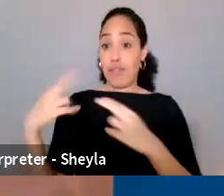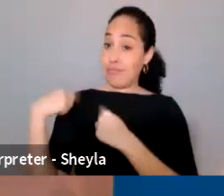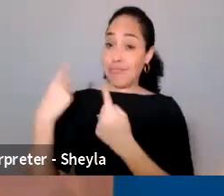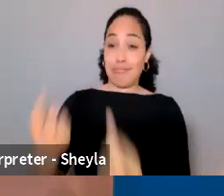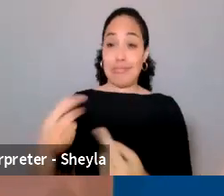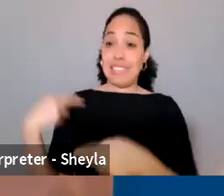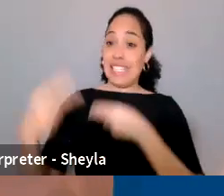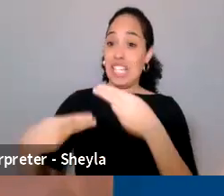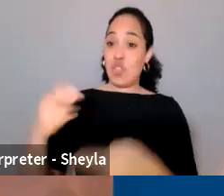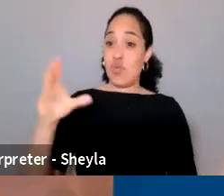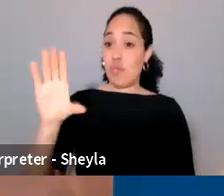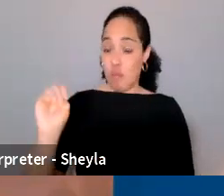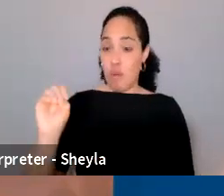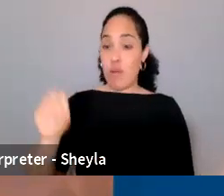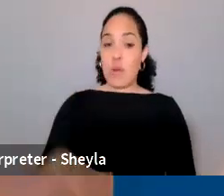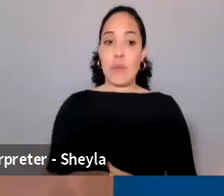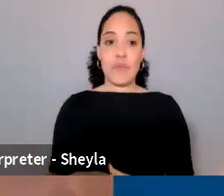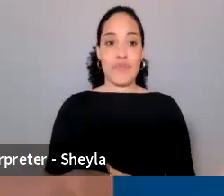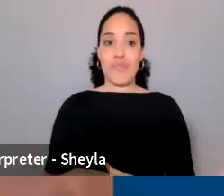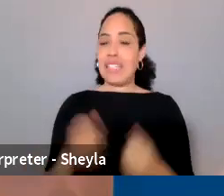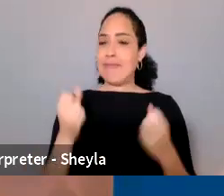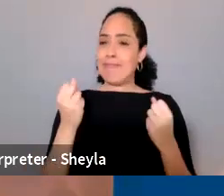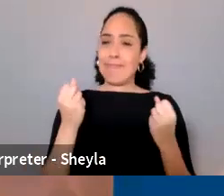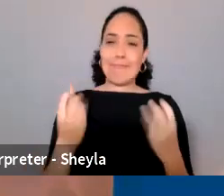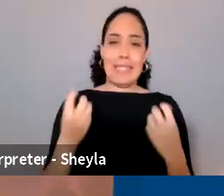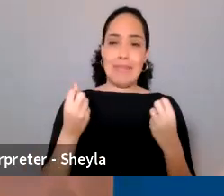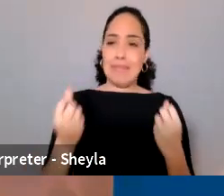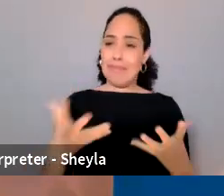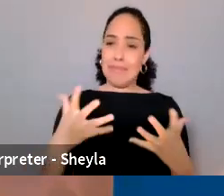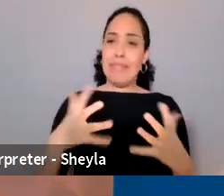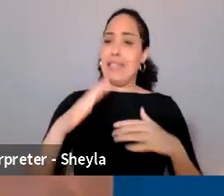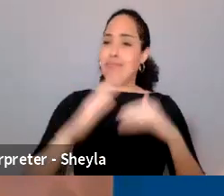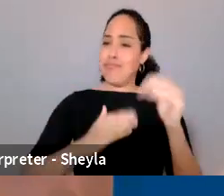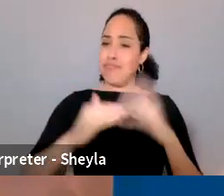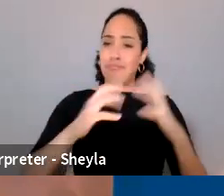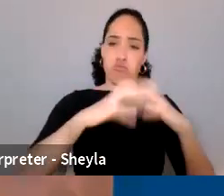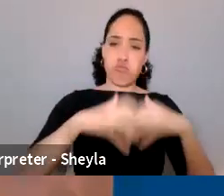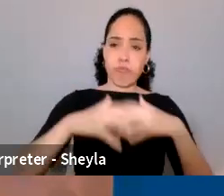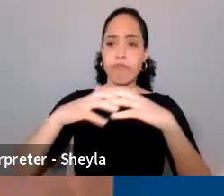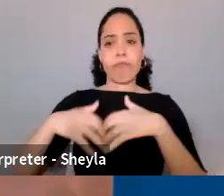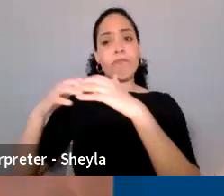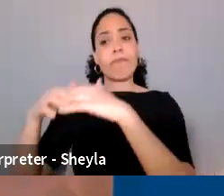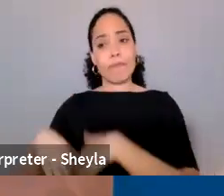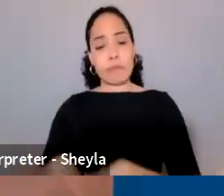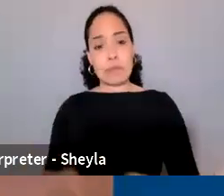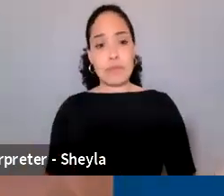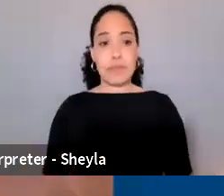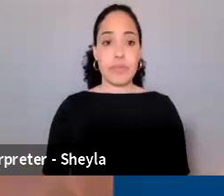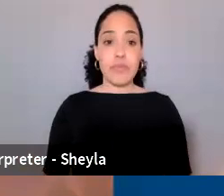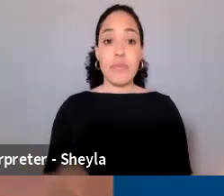and you know hundreds of structures also lost on this fire um the soil burn severity was similar